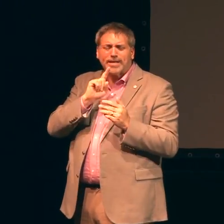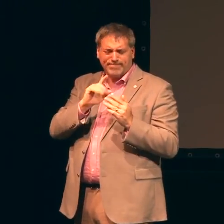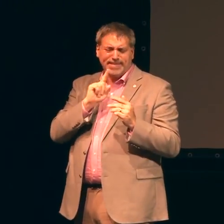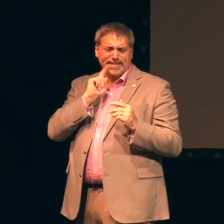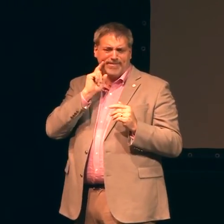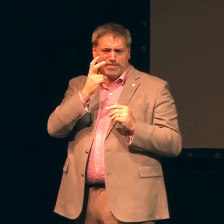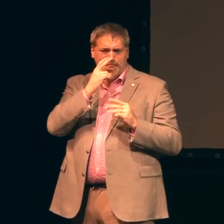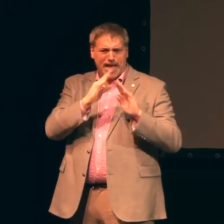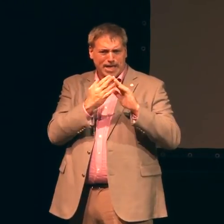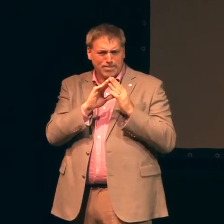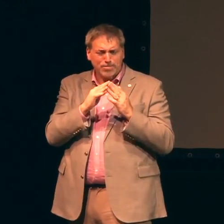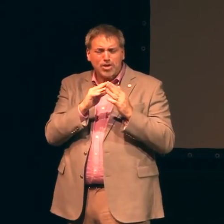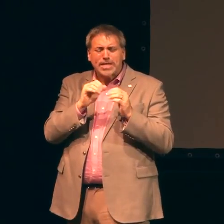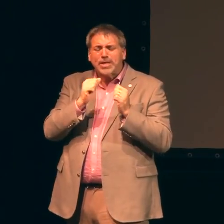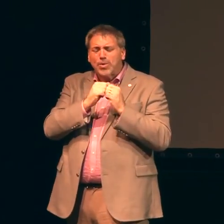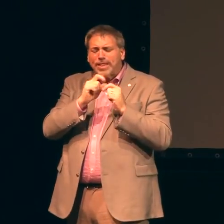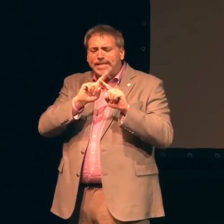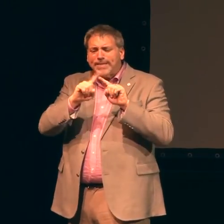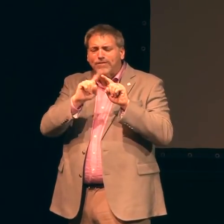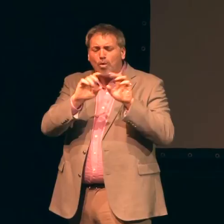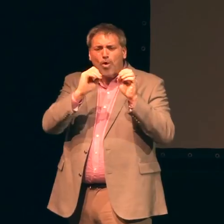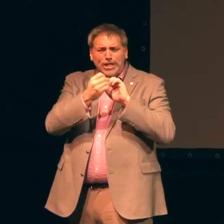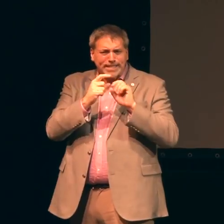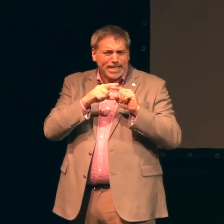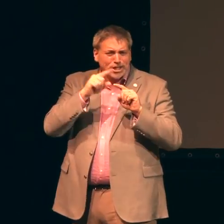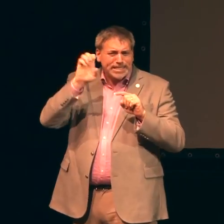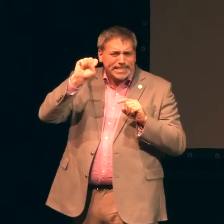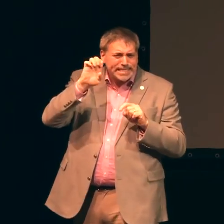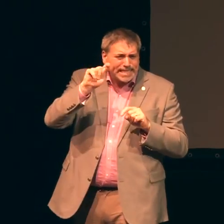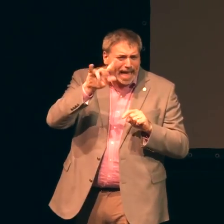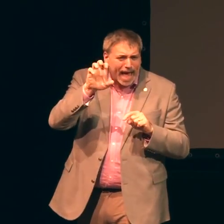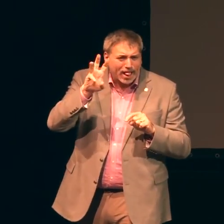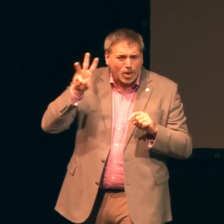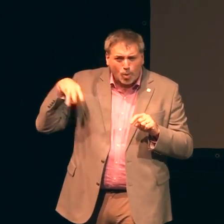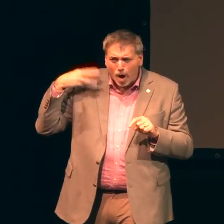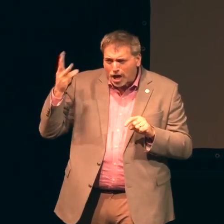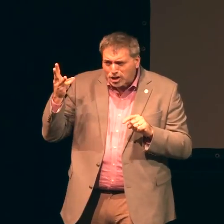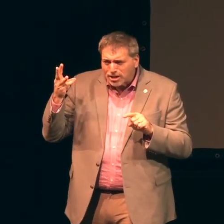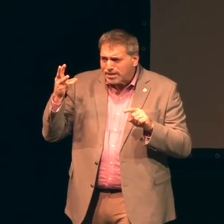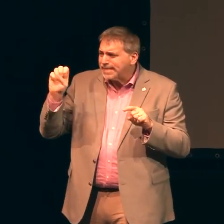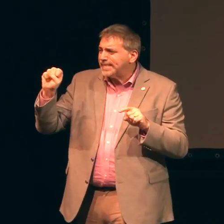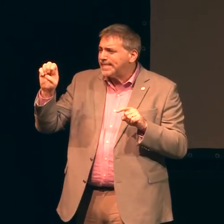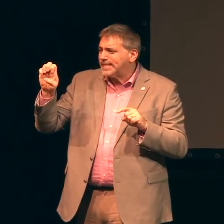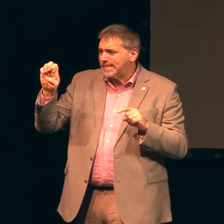closely with the Deaf-blind community and various organizations like in Seattle